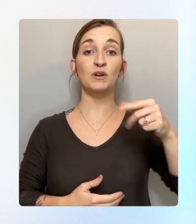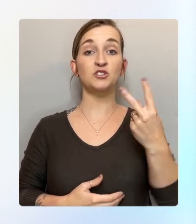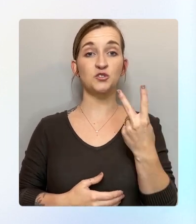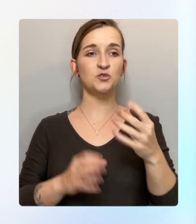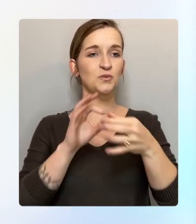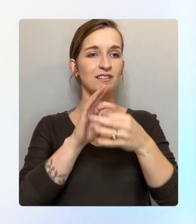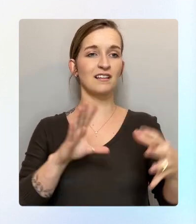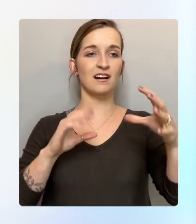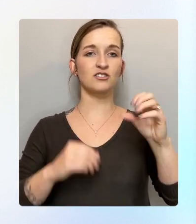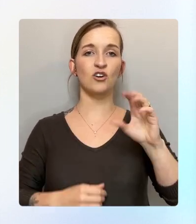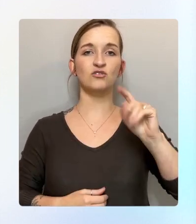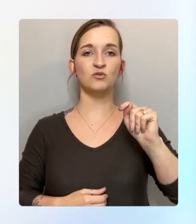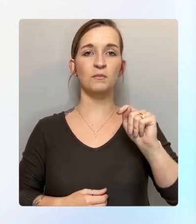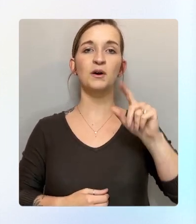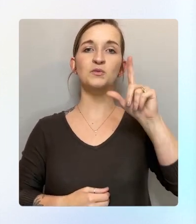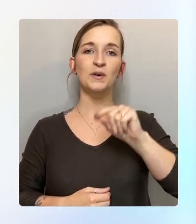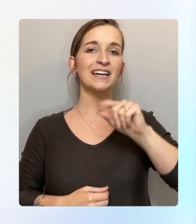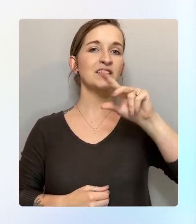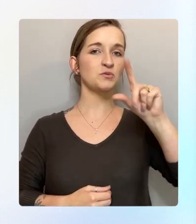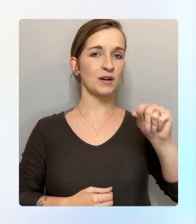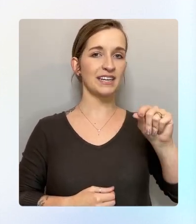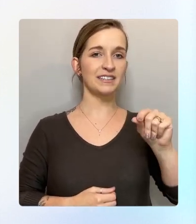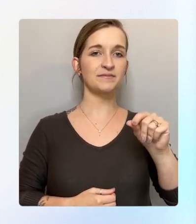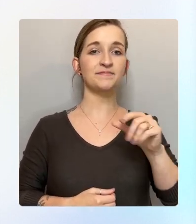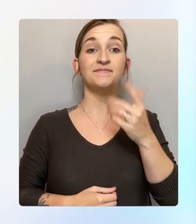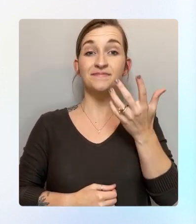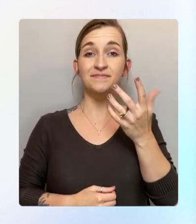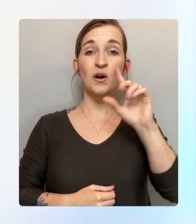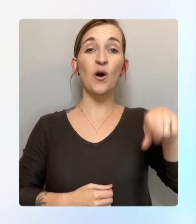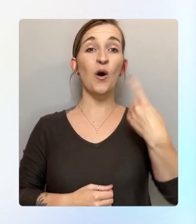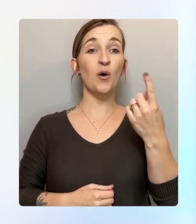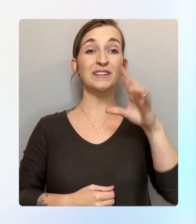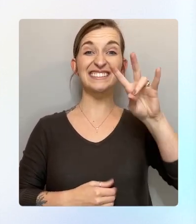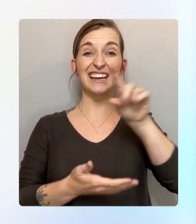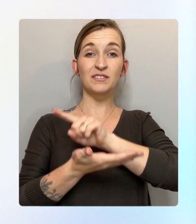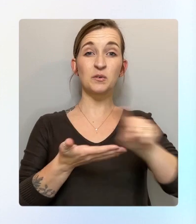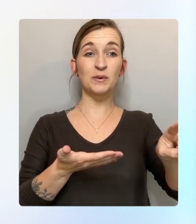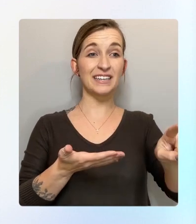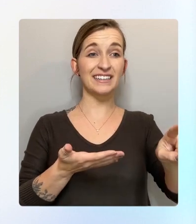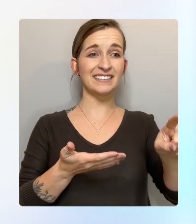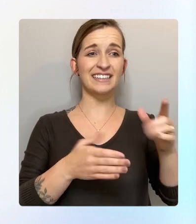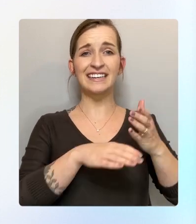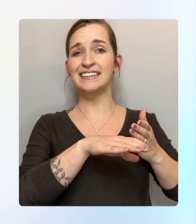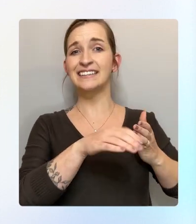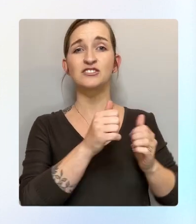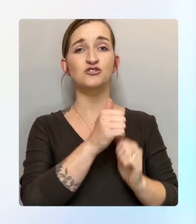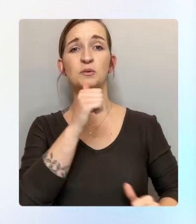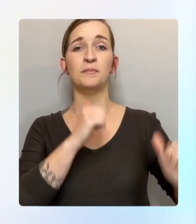and accelerated the VR market. In only seven weeks, it surpassed the original Meta Quest